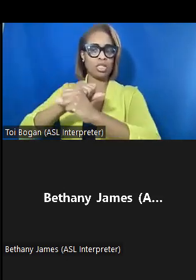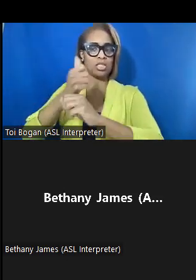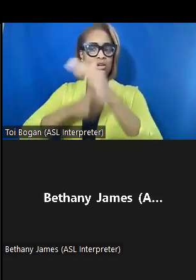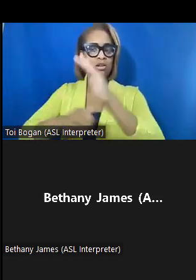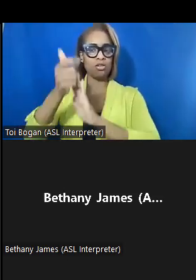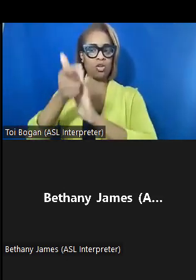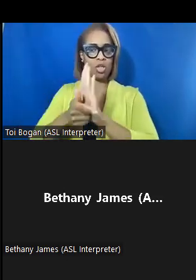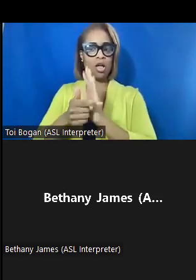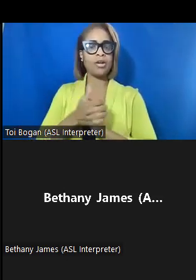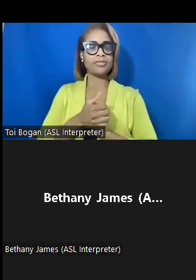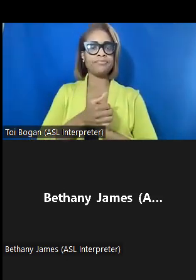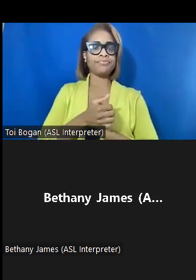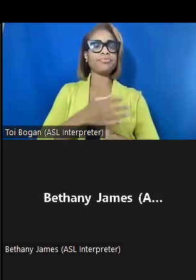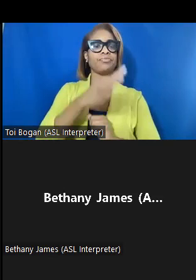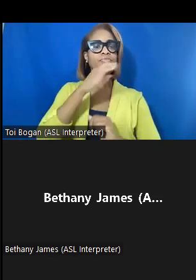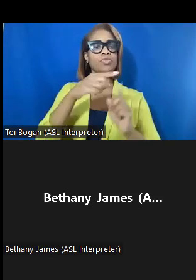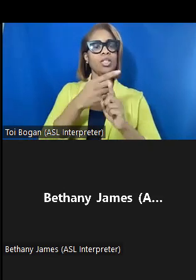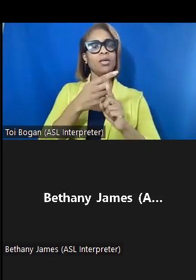We'll talk a little bit about alcoholism and drug addiction.